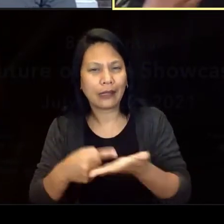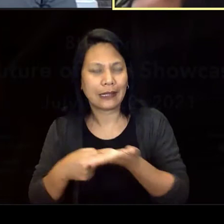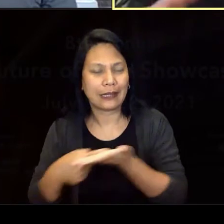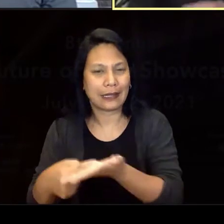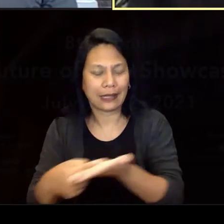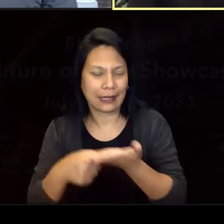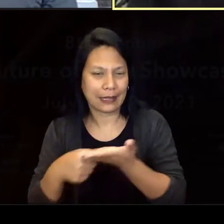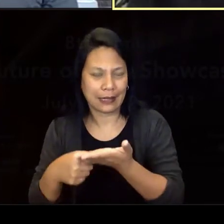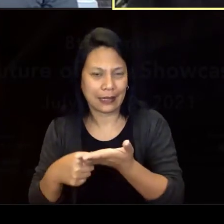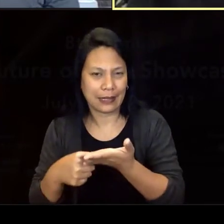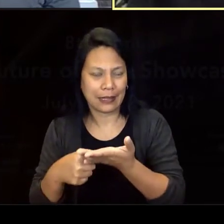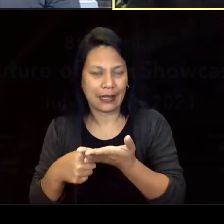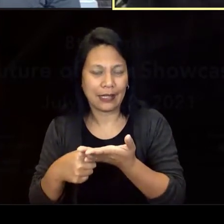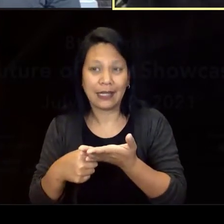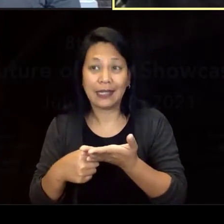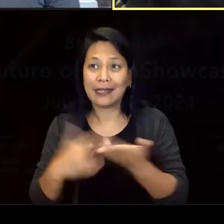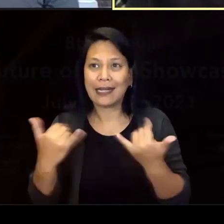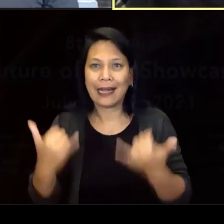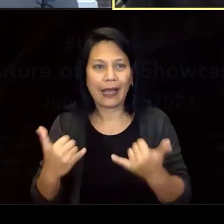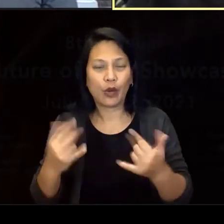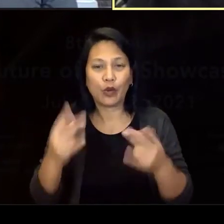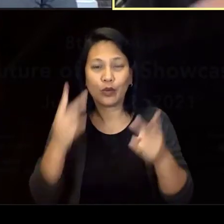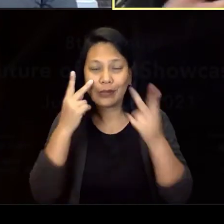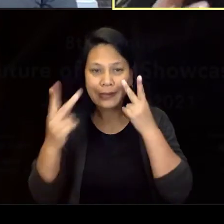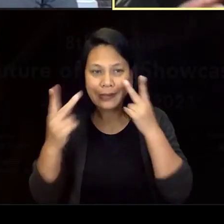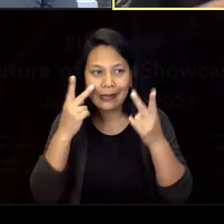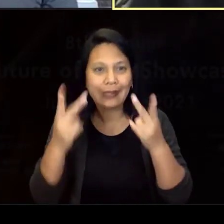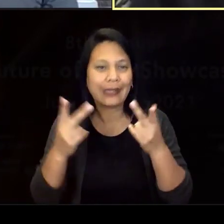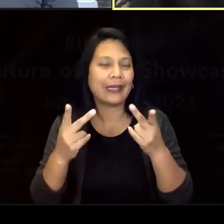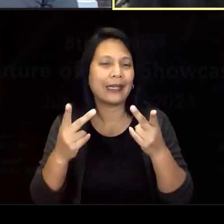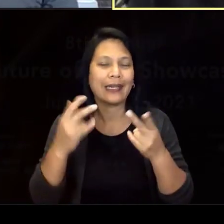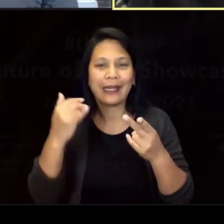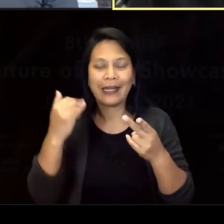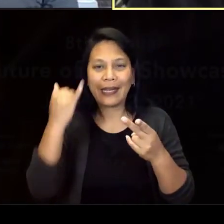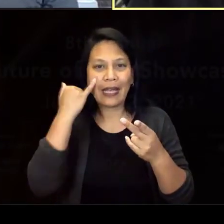seeing how casting, are casting something sometimes.